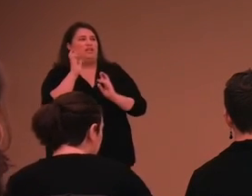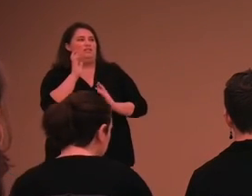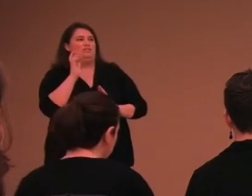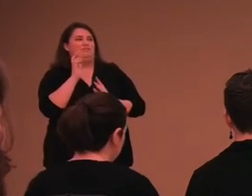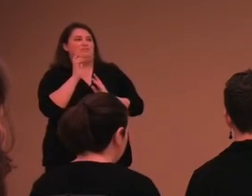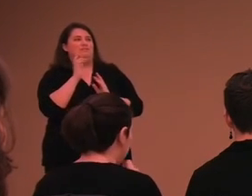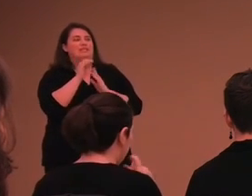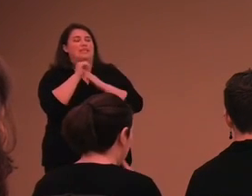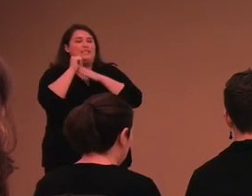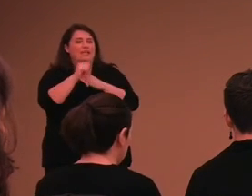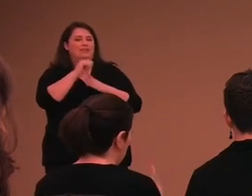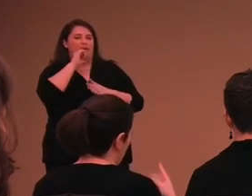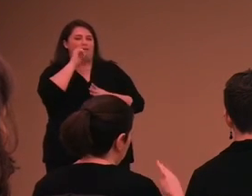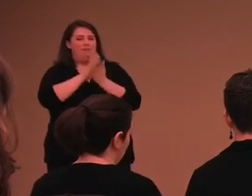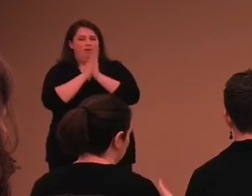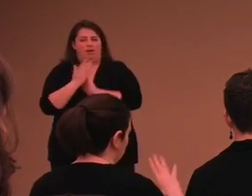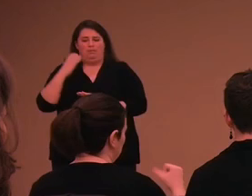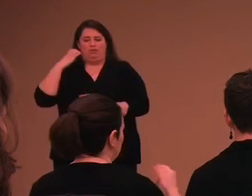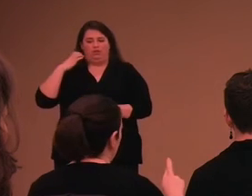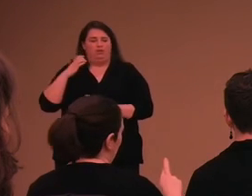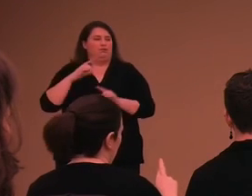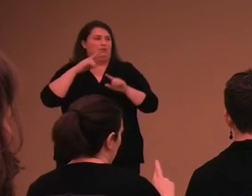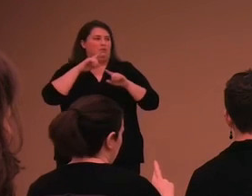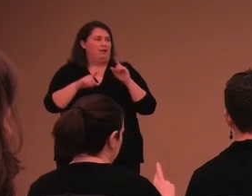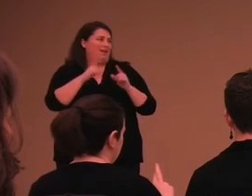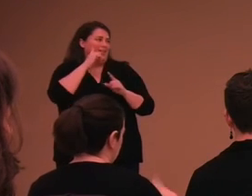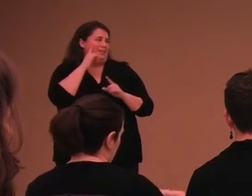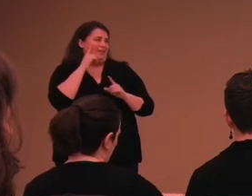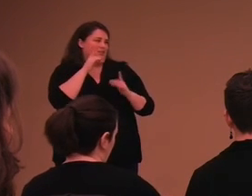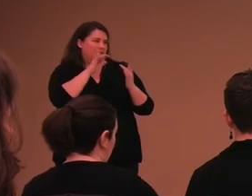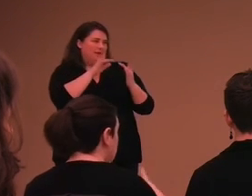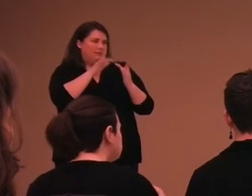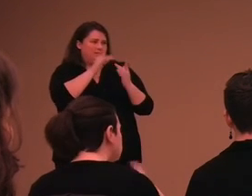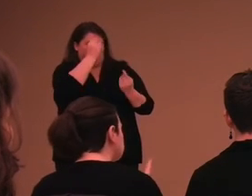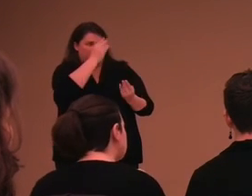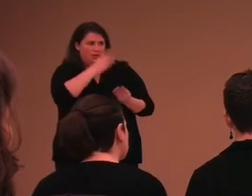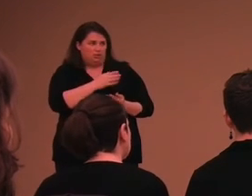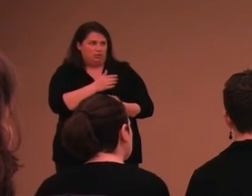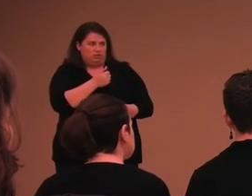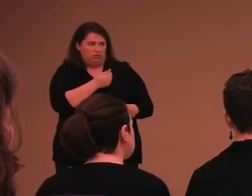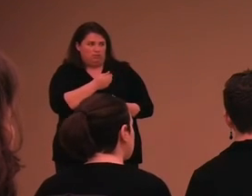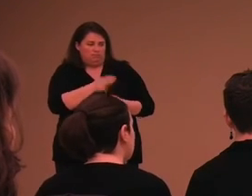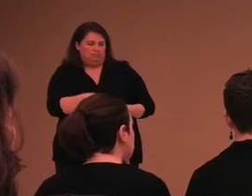but I think just it would be a matter of giving you contact information a couple of key names and